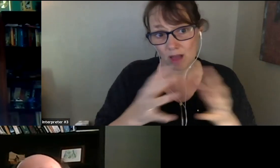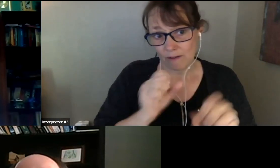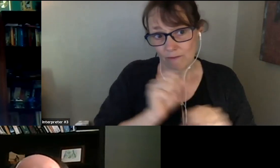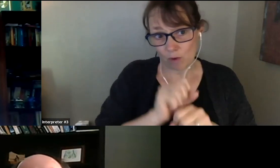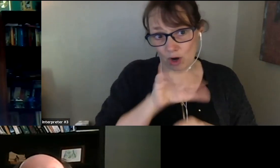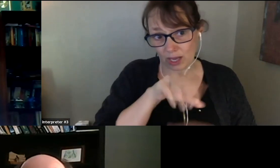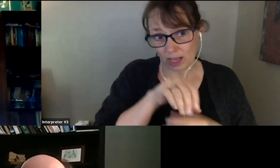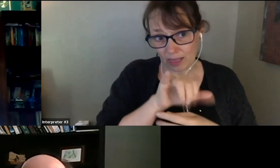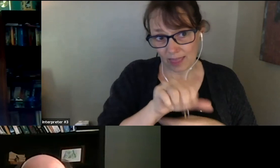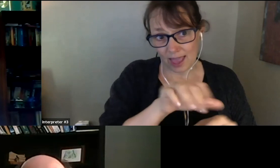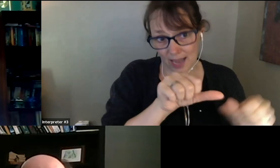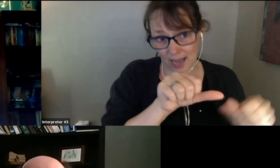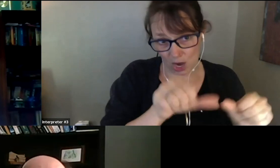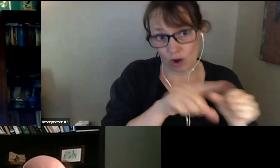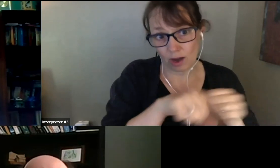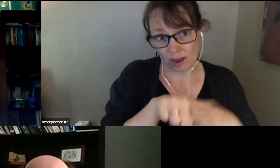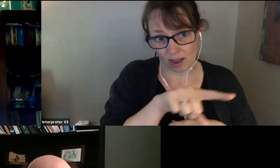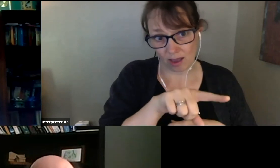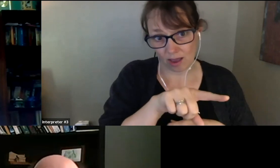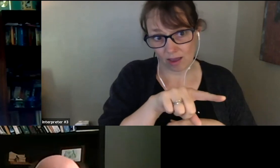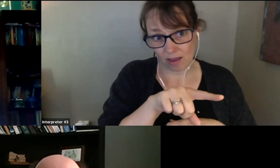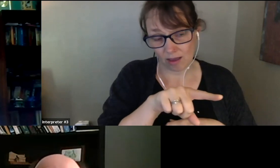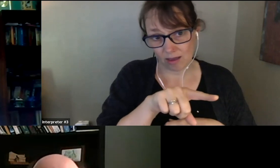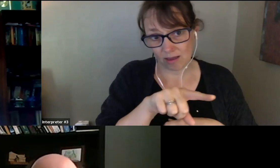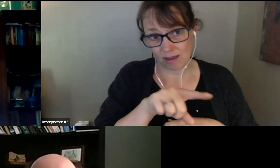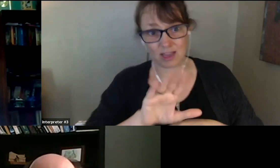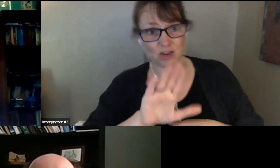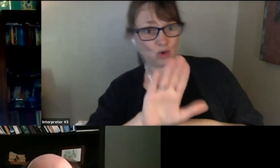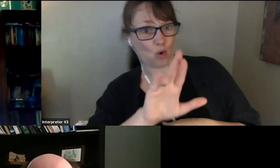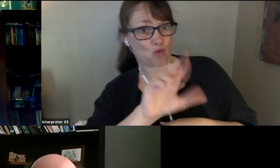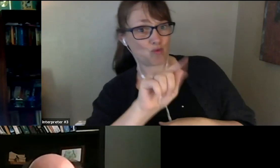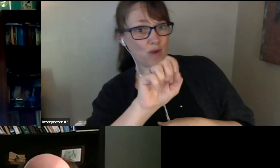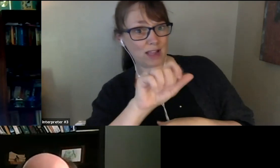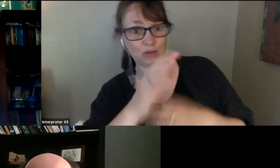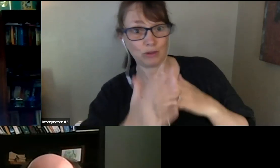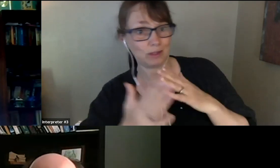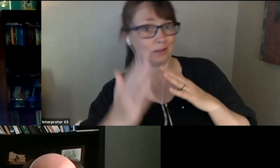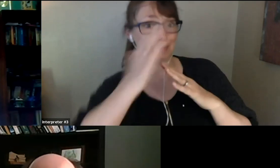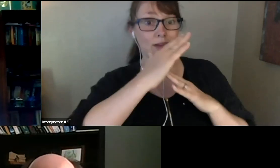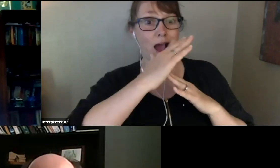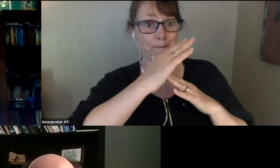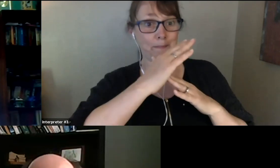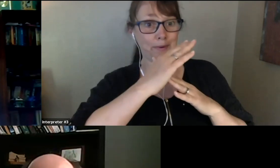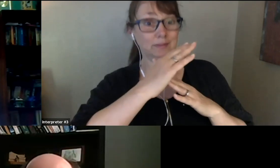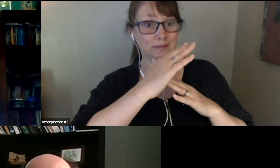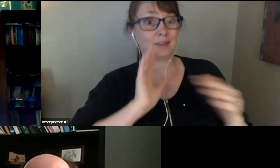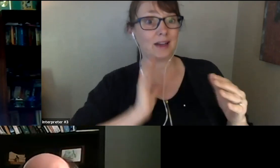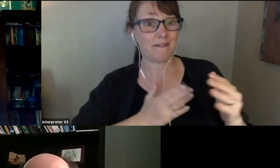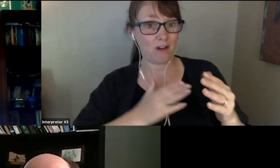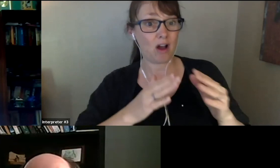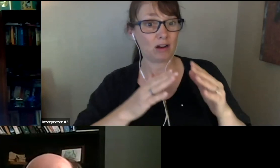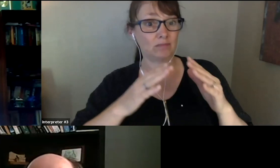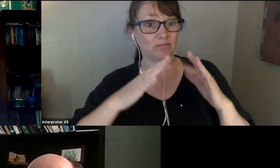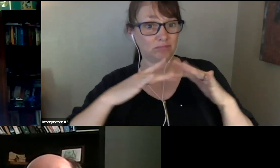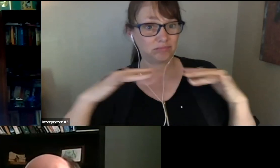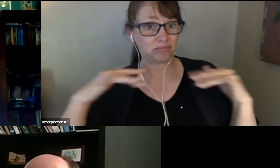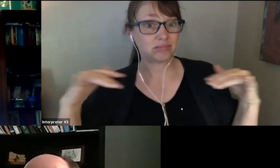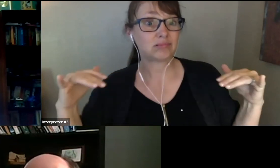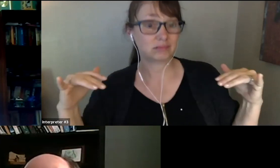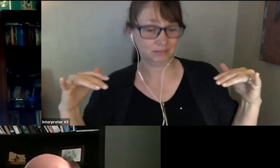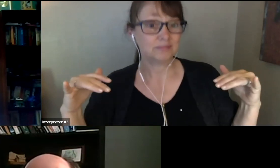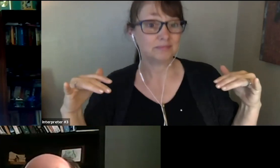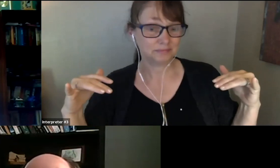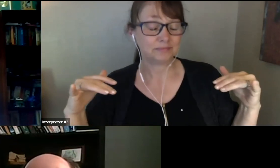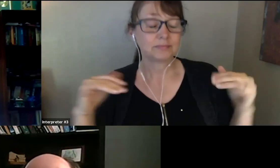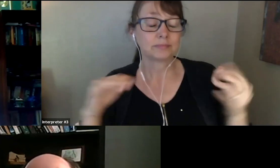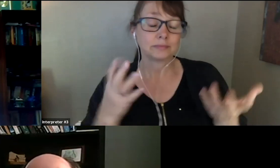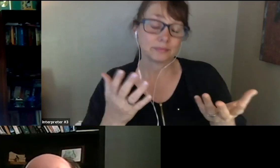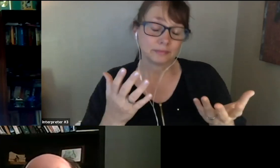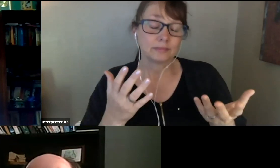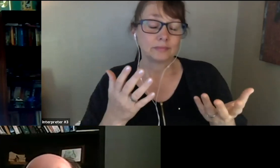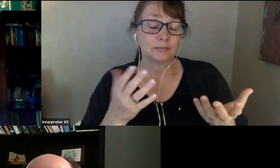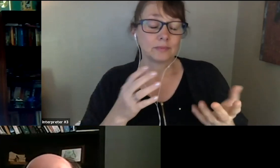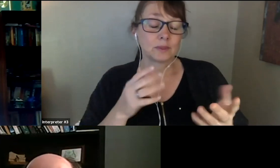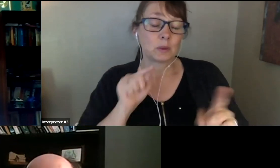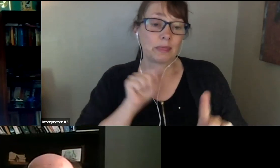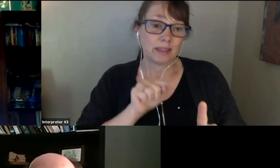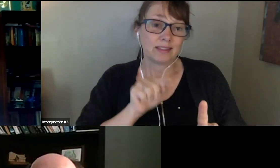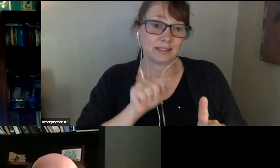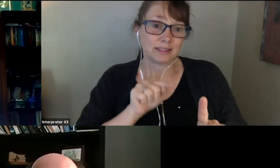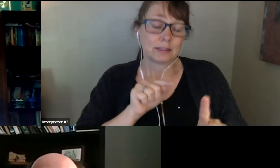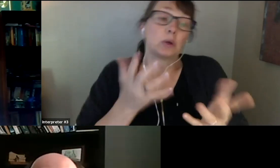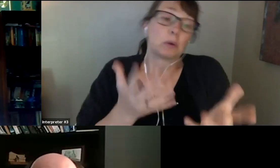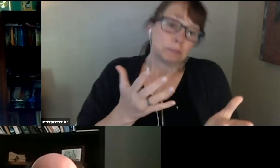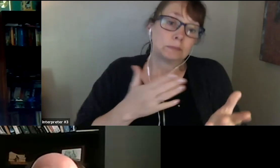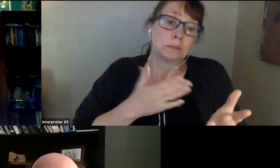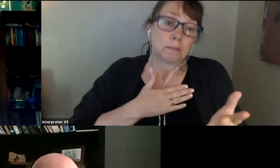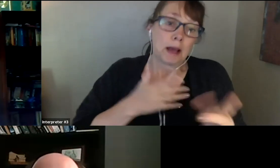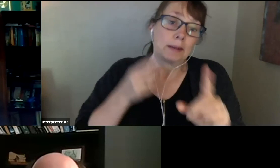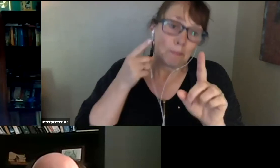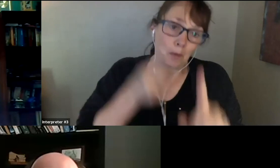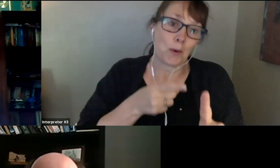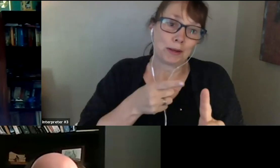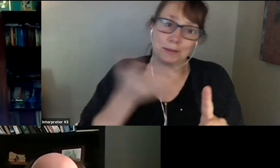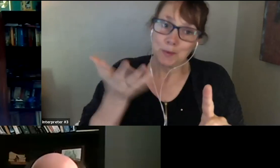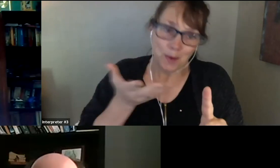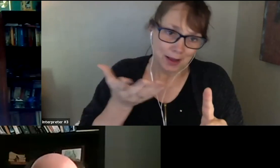and your rates at the top of the NIH distribution. So here’s my bottom-line point that I want